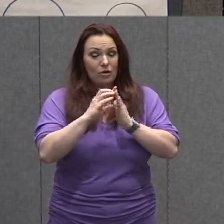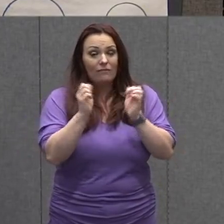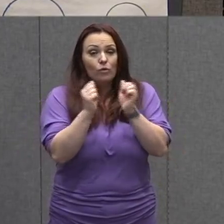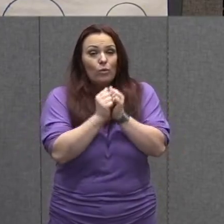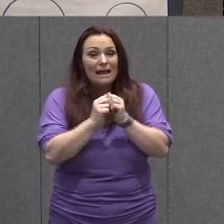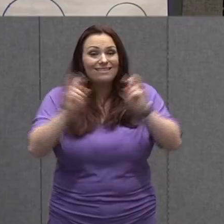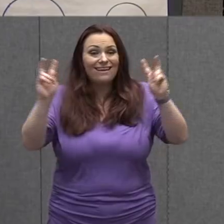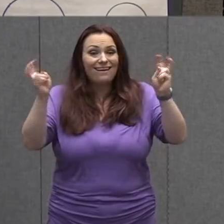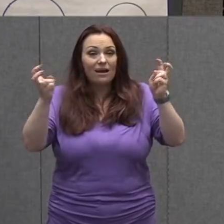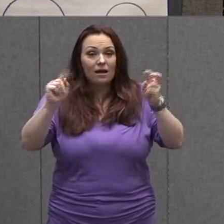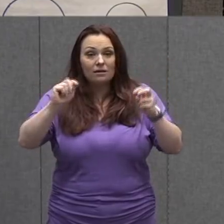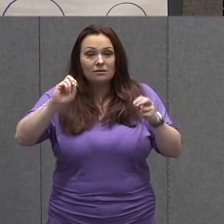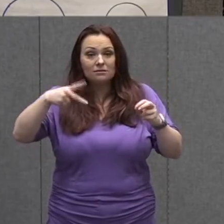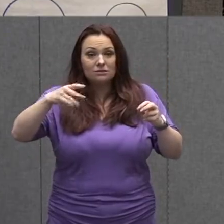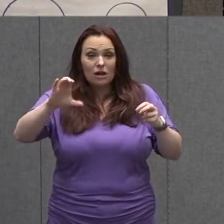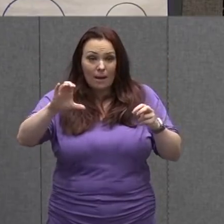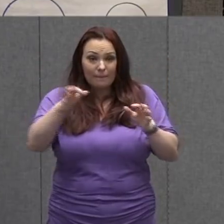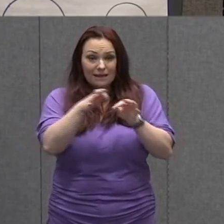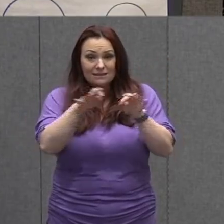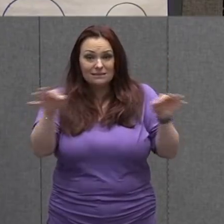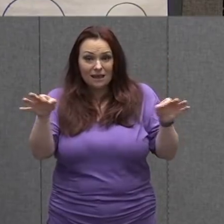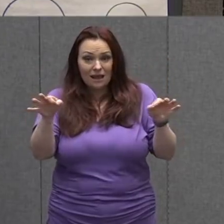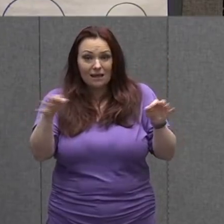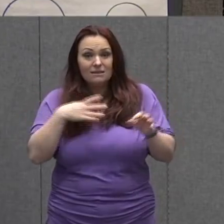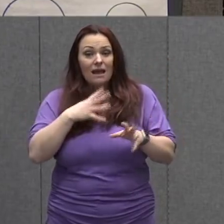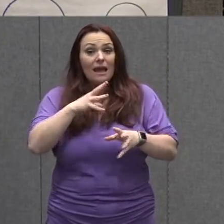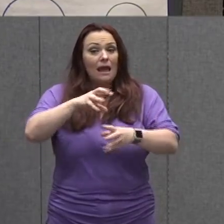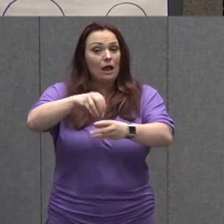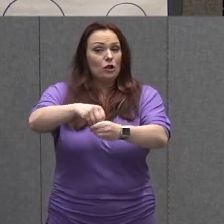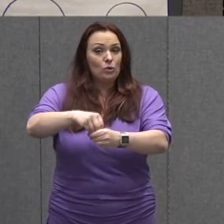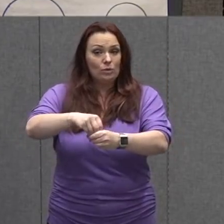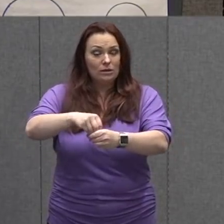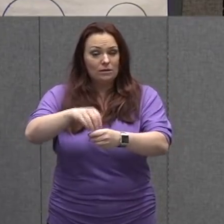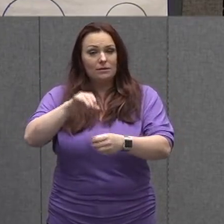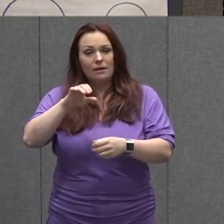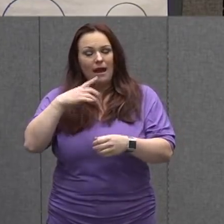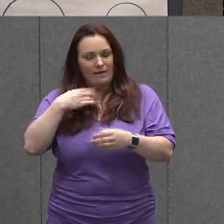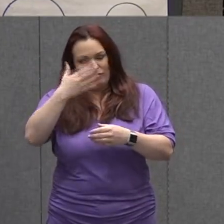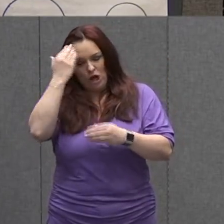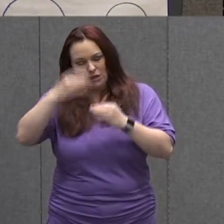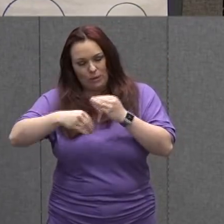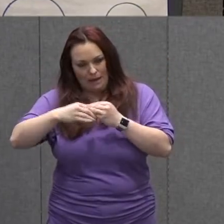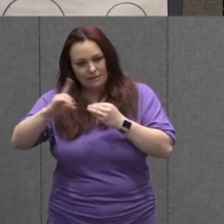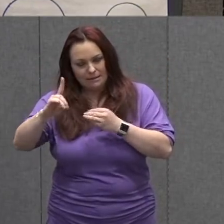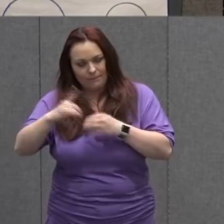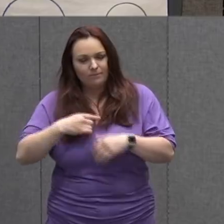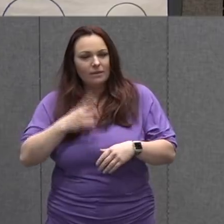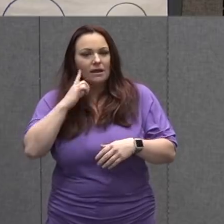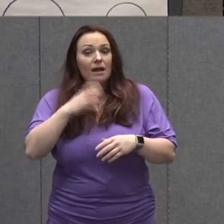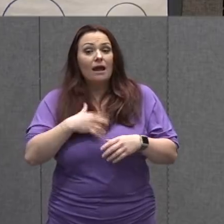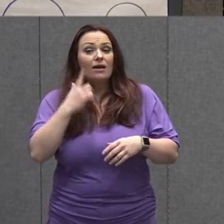oh, I forgot a D, I need to add, "included three details "and a conclusion sentence."